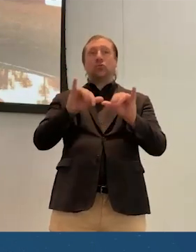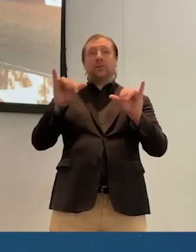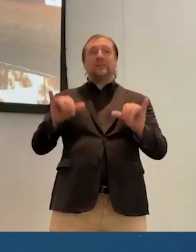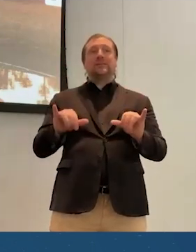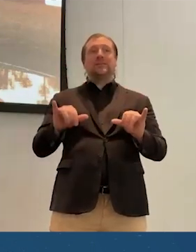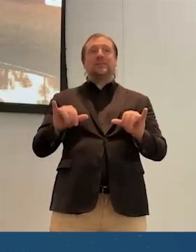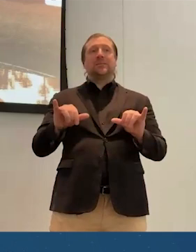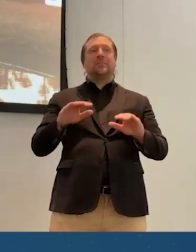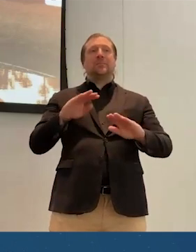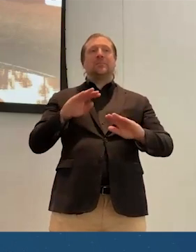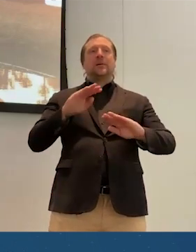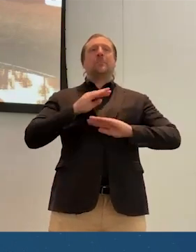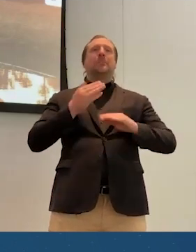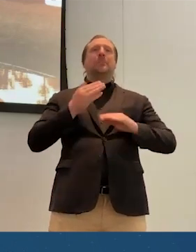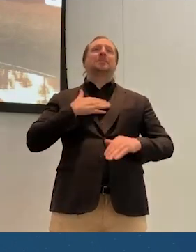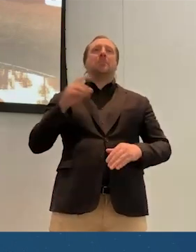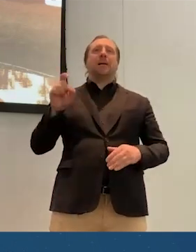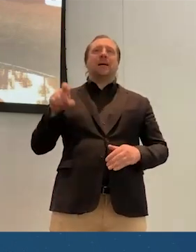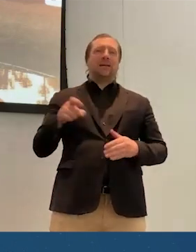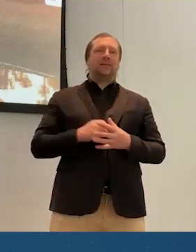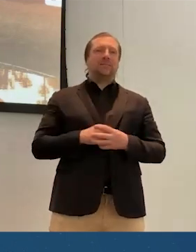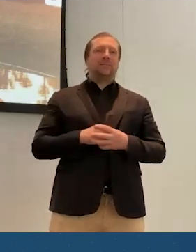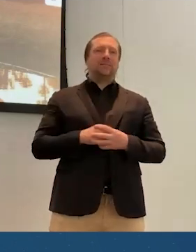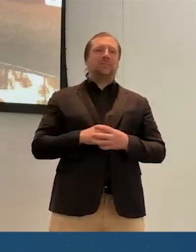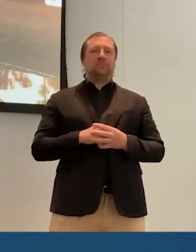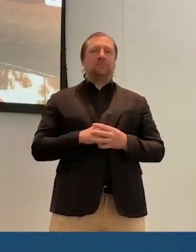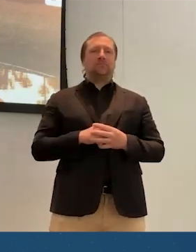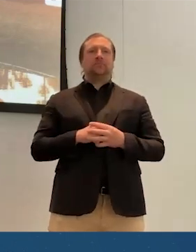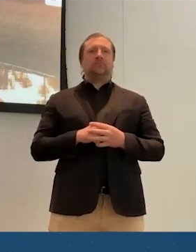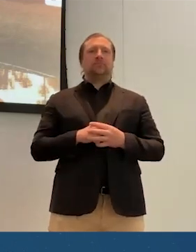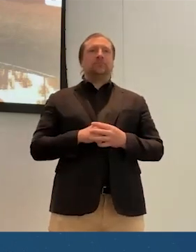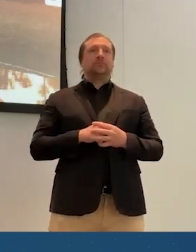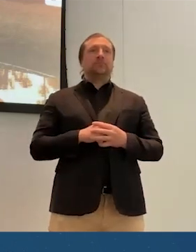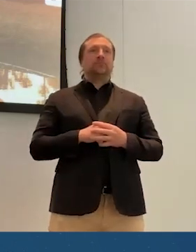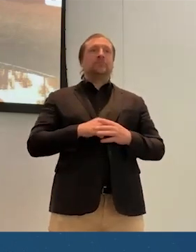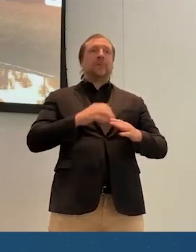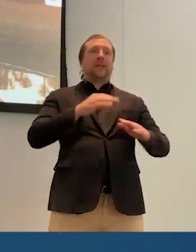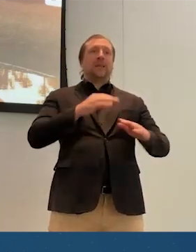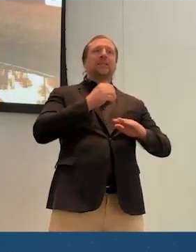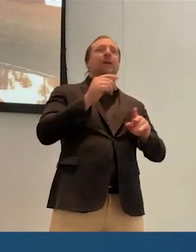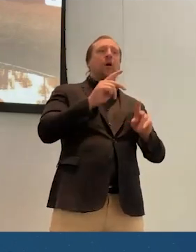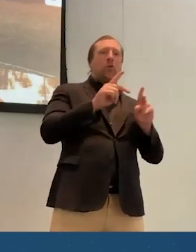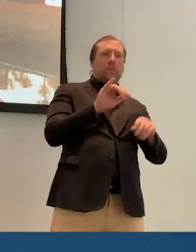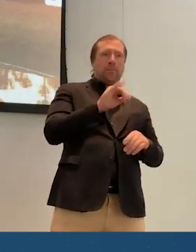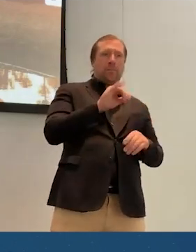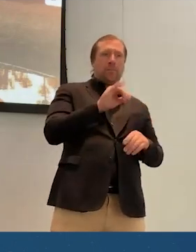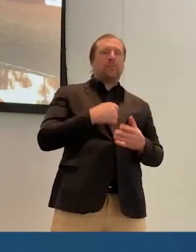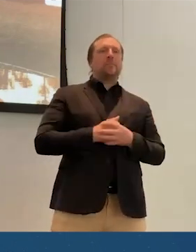and the needs of individuals like me with similar situation and experiences.